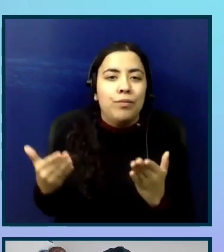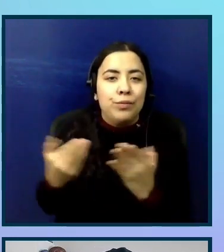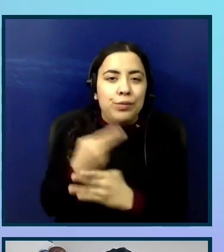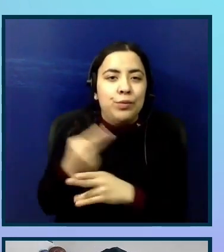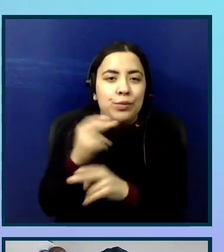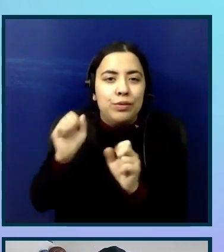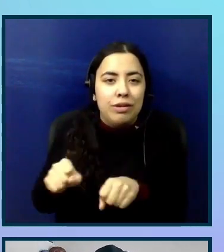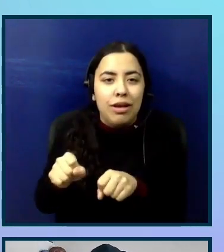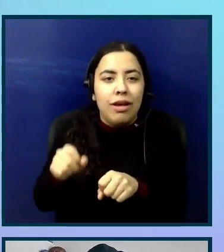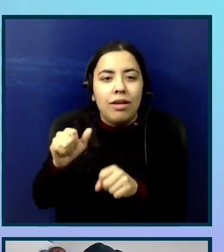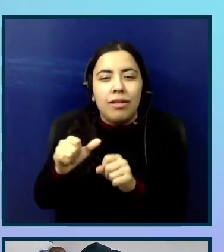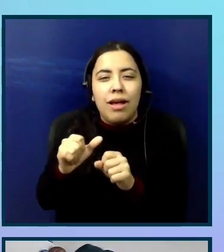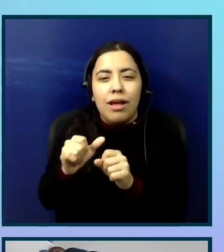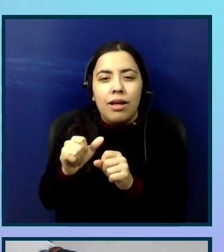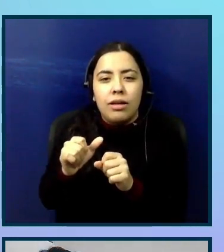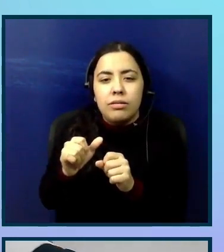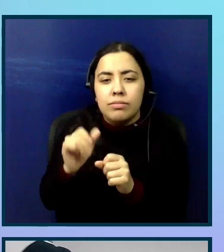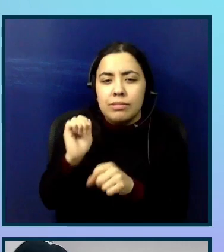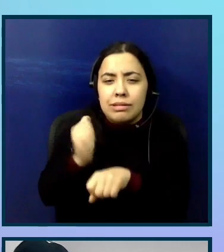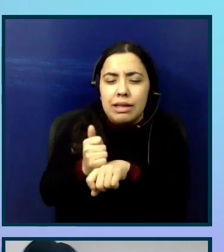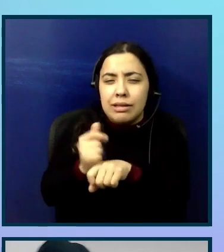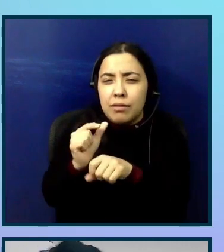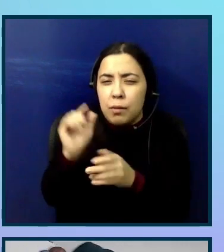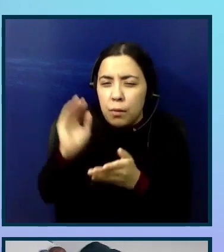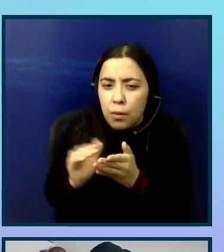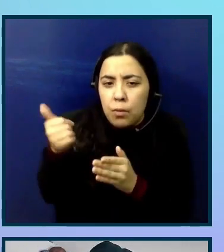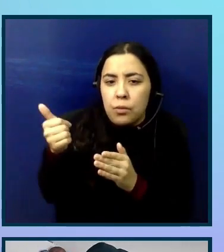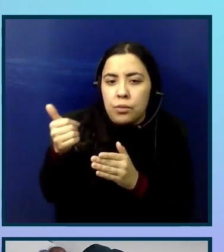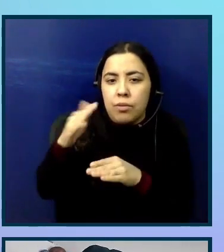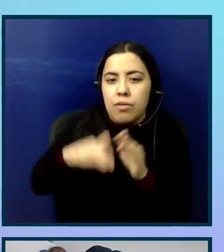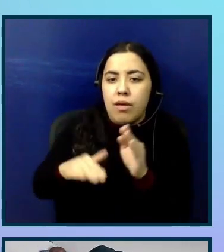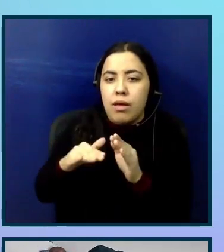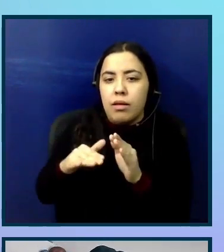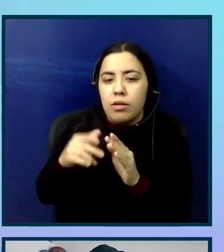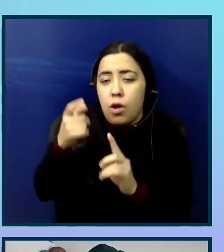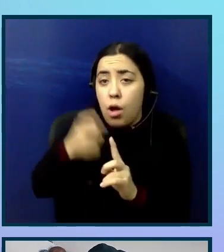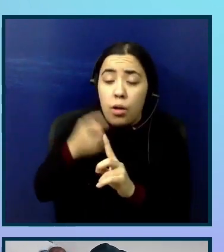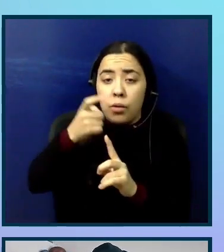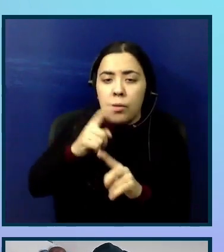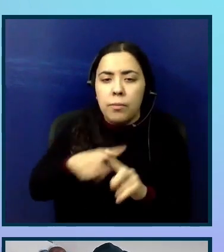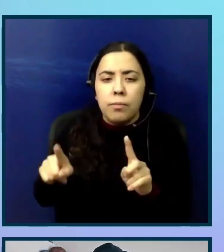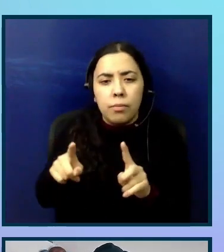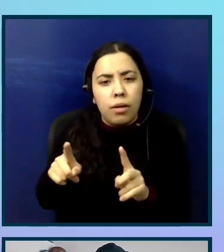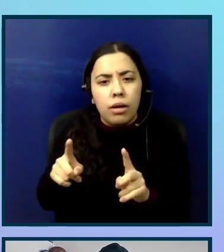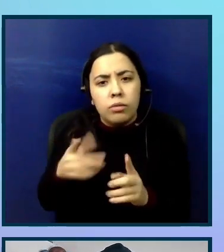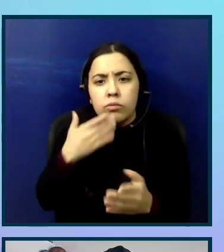The rule sets are a little bit lower even than automation, but again, it's really good to just get a baseline accessibility.